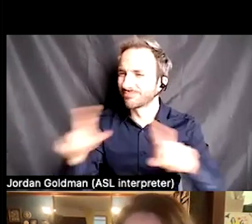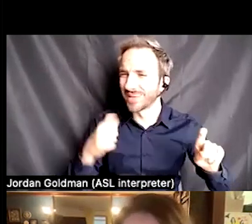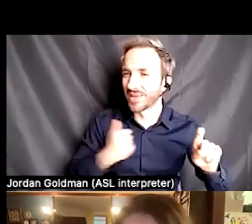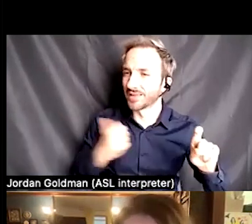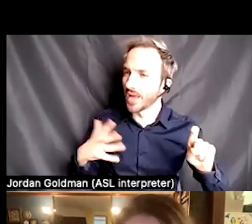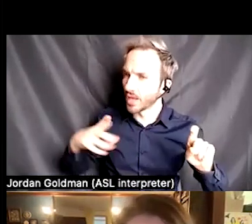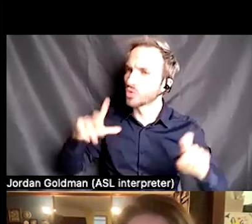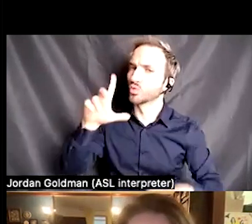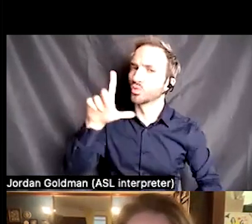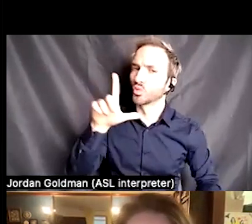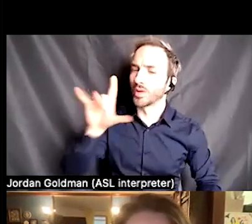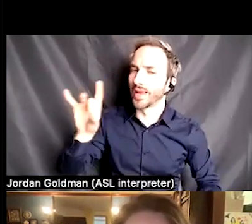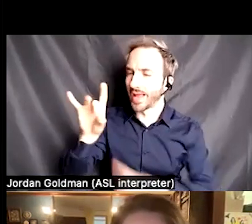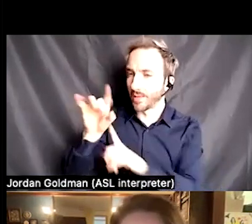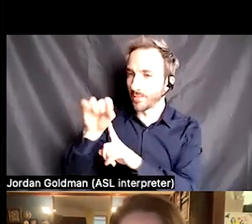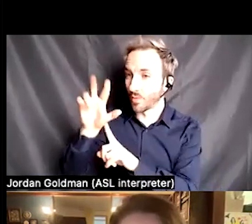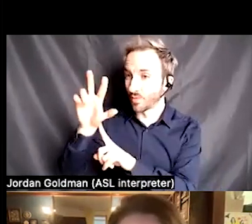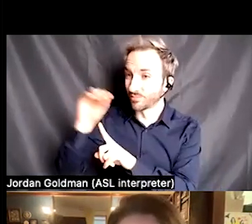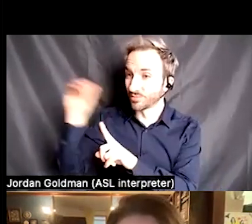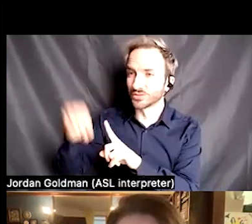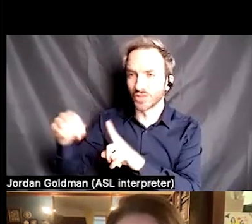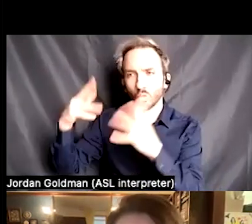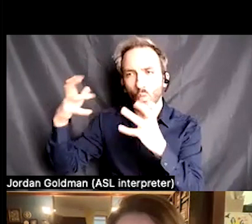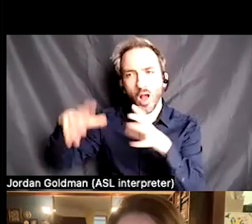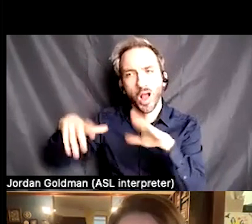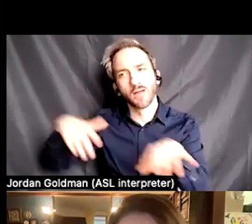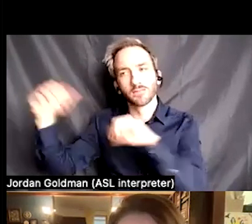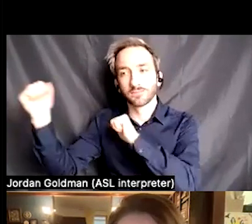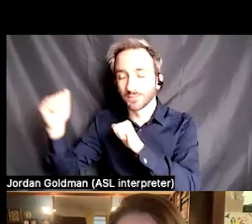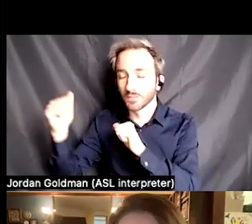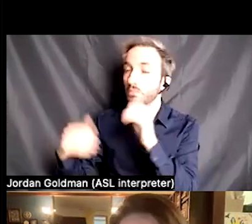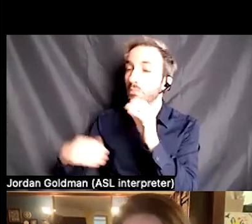most popular destinations for those Canadians were Western Europe, the United States, and Mexico.